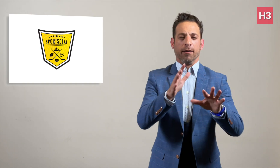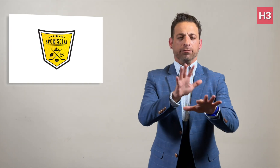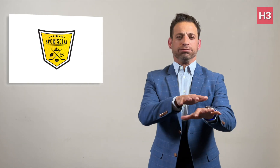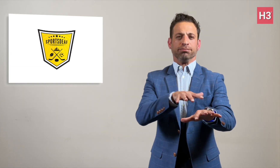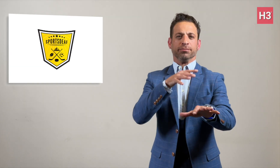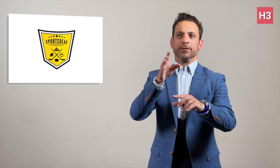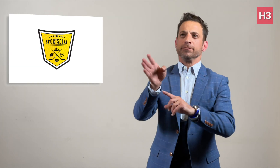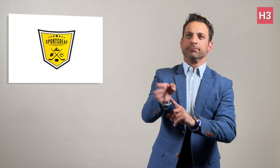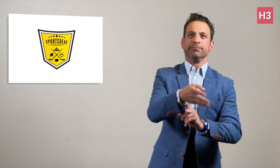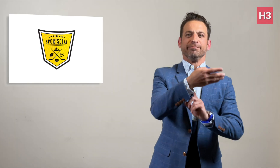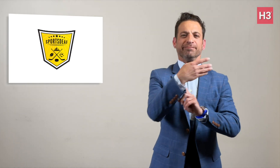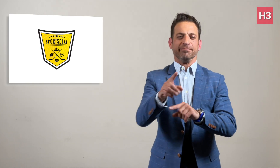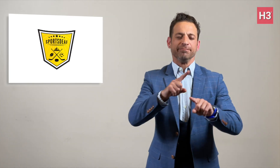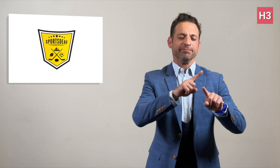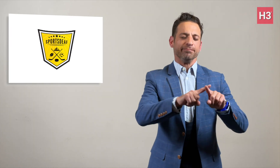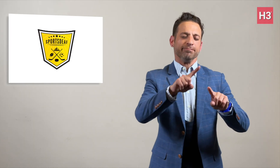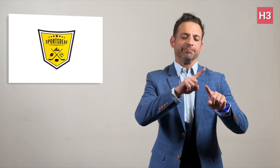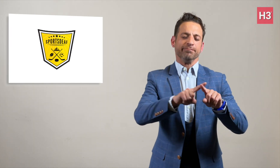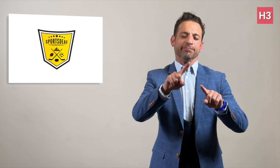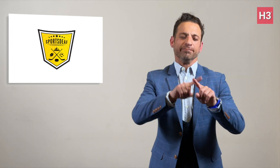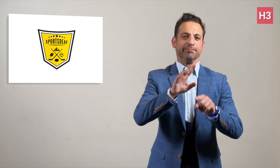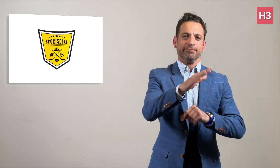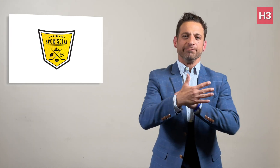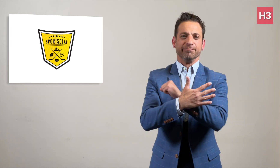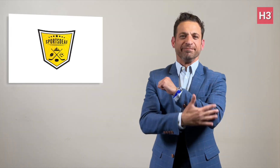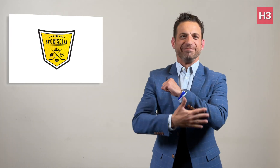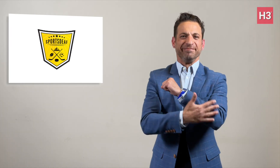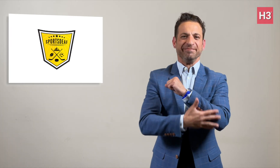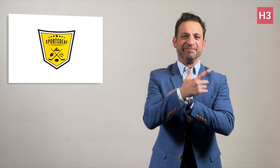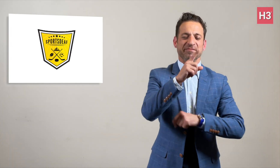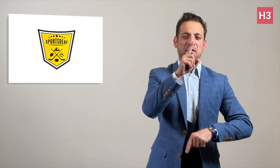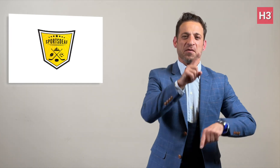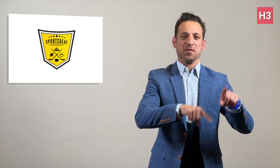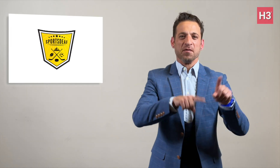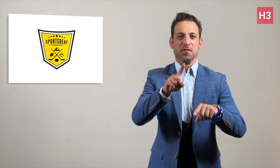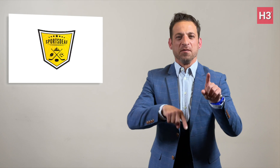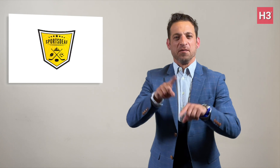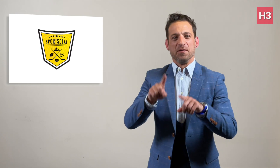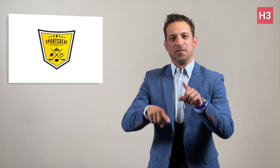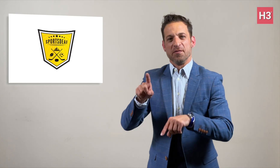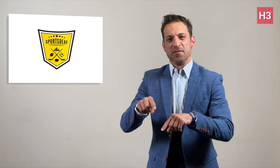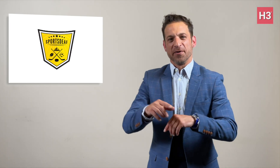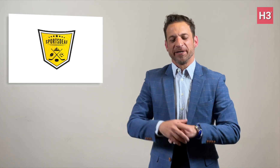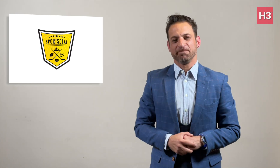We will see a parade of each nation,